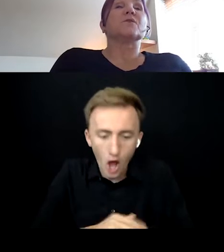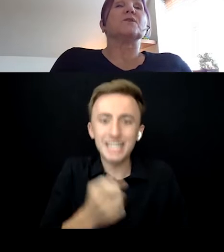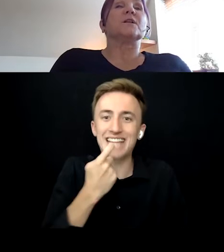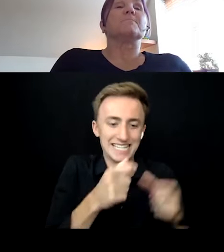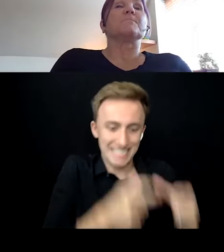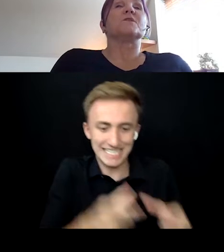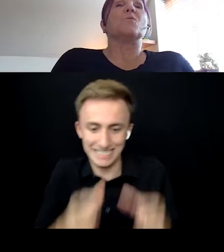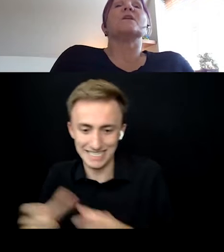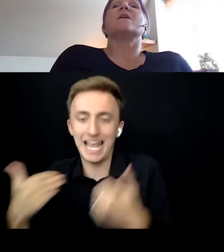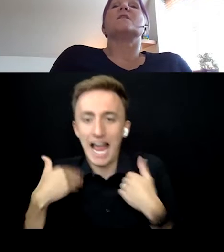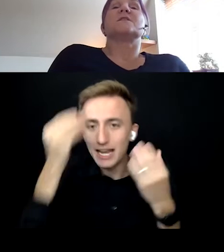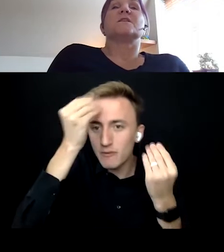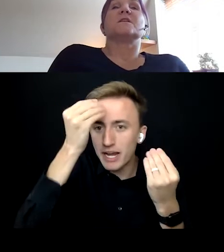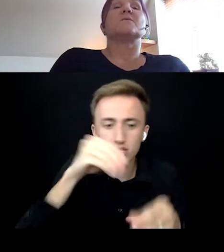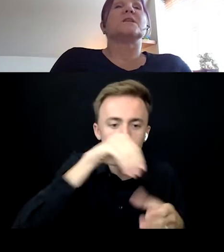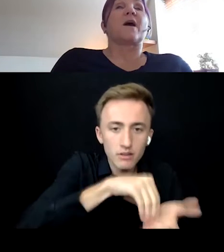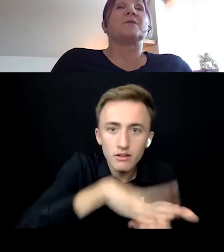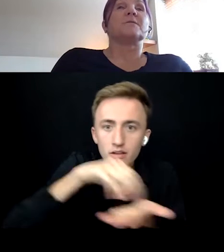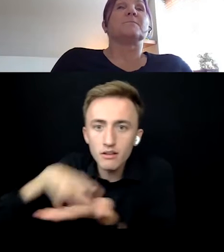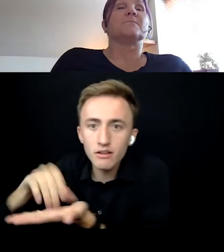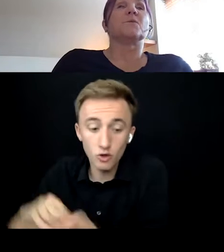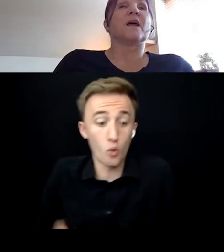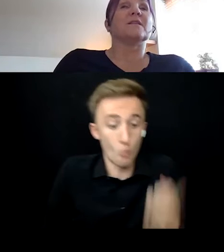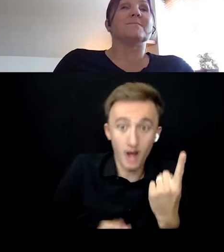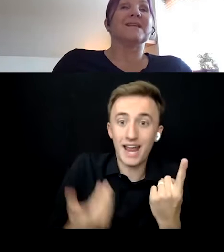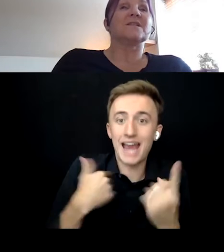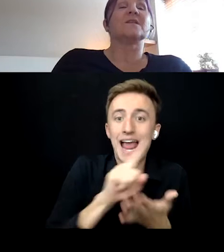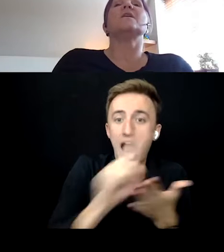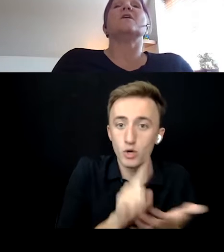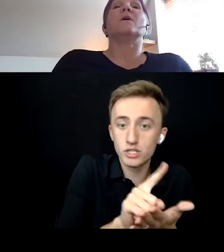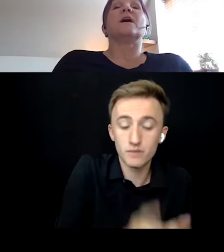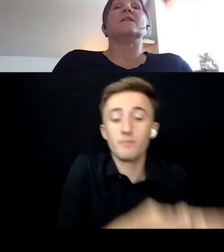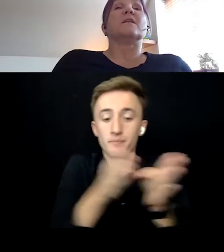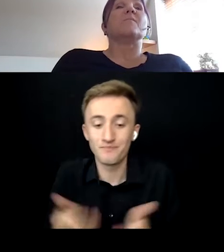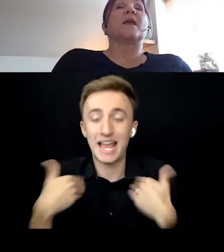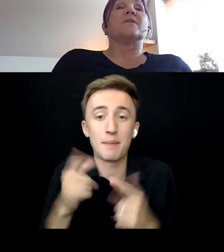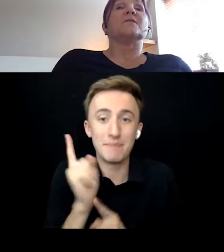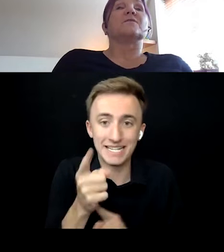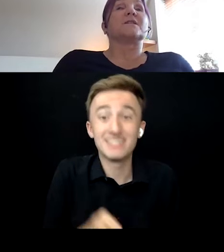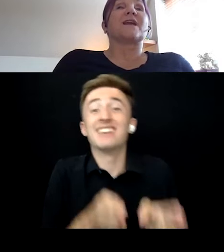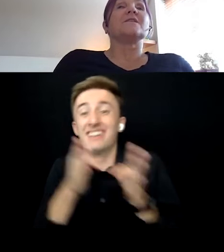recorded. On one glass disk it was the hours, one held the minutes, one held the numbers of seconds